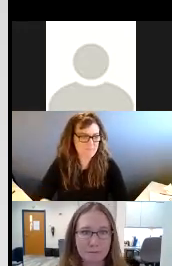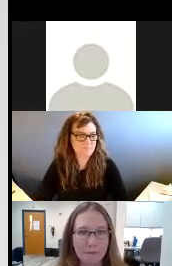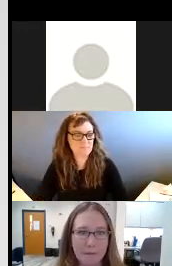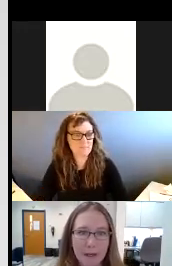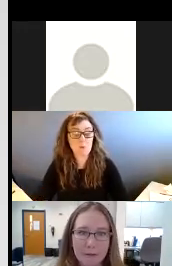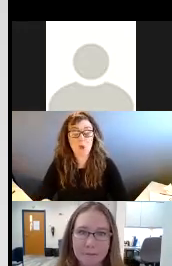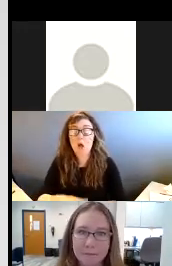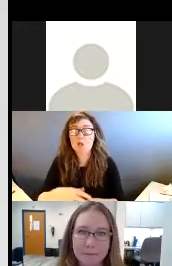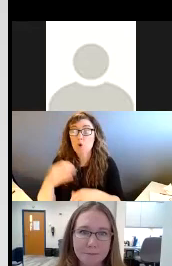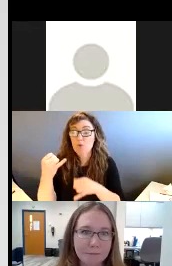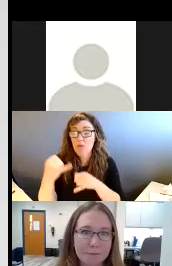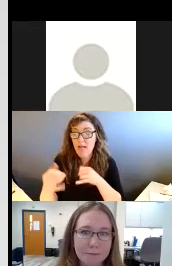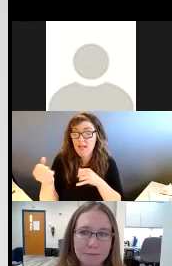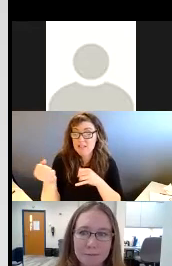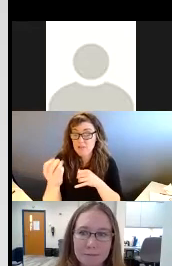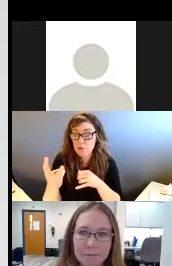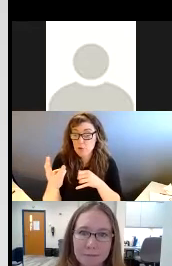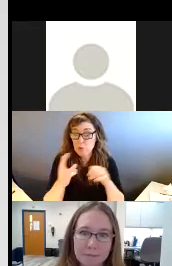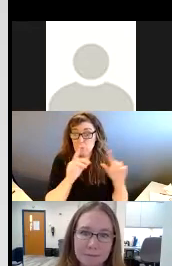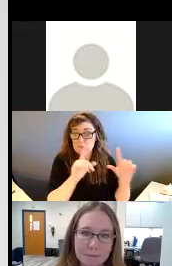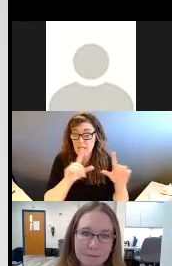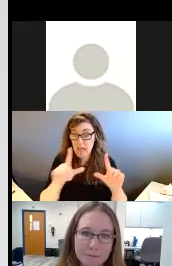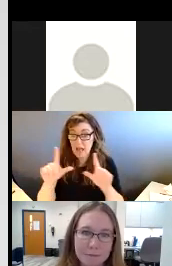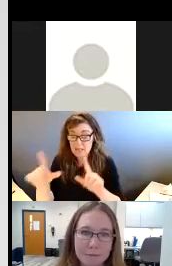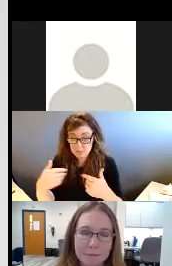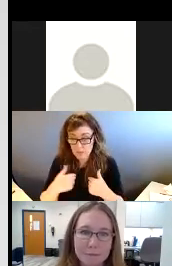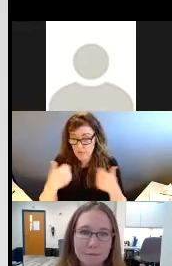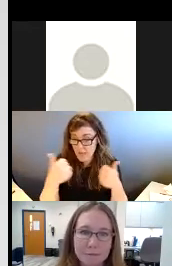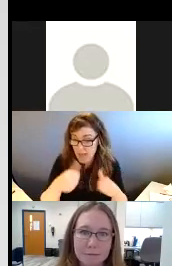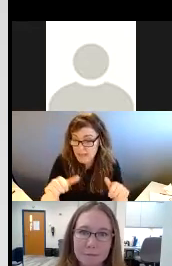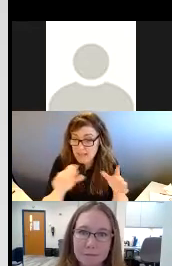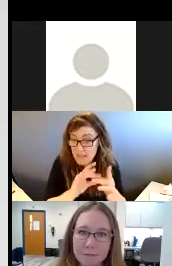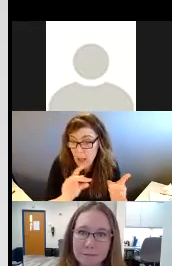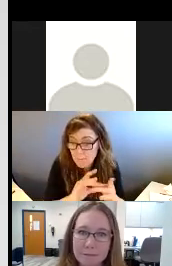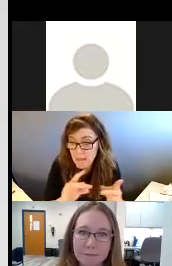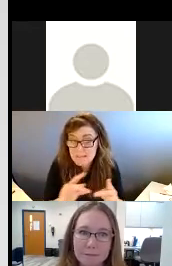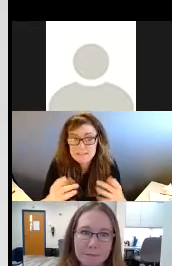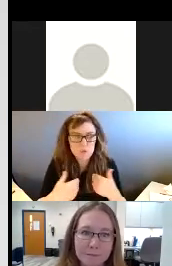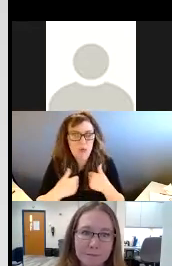TIME, WE CAN OPEN IT UP FOR QUESTIONS NOW OR COMMENTS IF YOU HAVE ANY. YOU ALSO CAN SEE ALL OF OUR EMAIL ADDRESSES